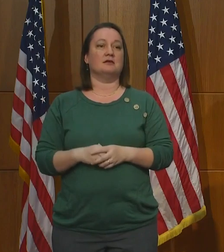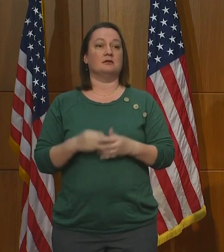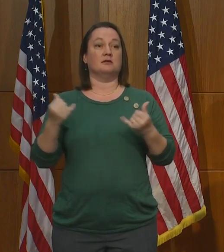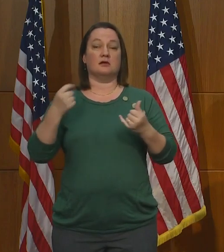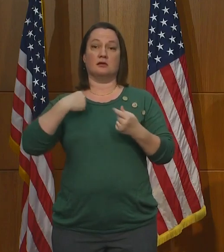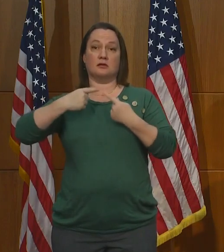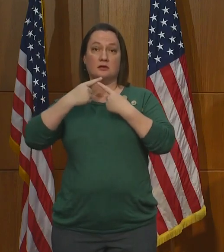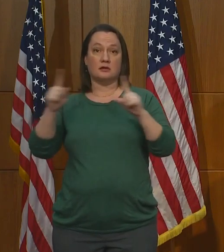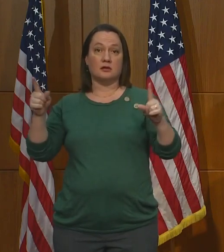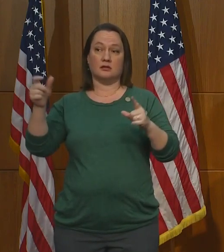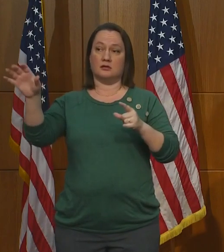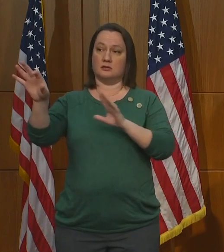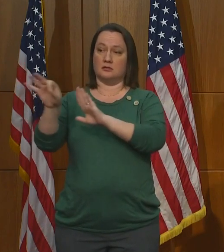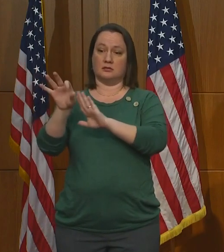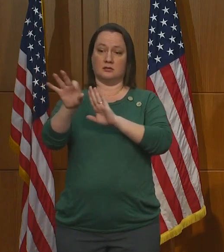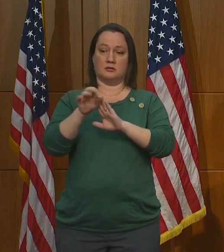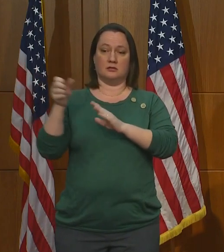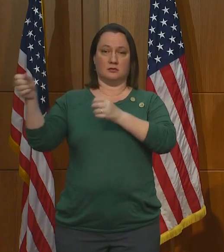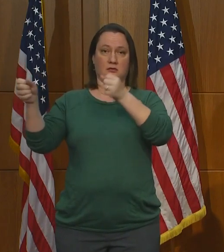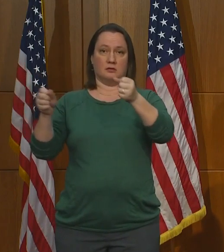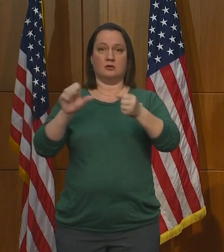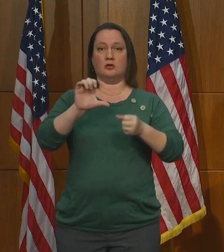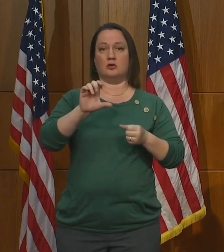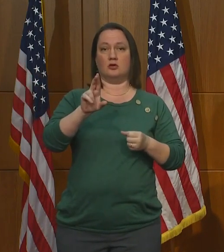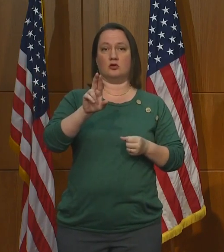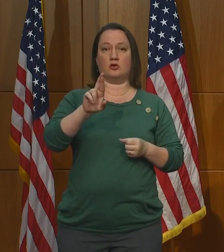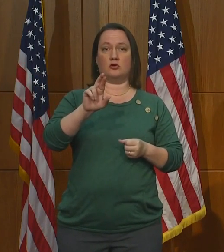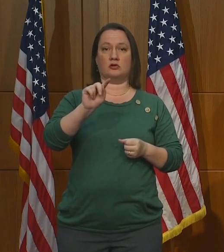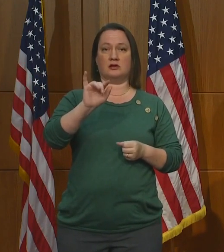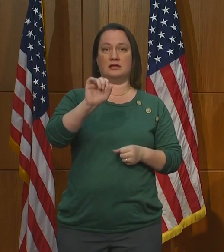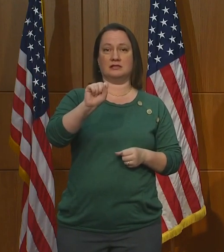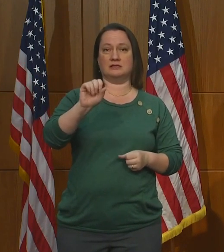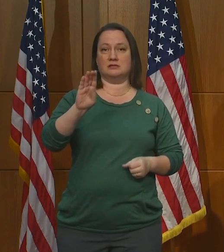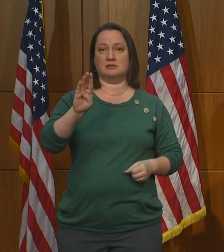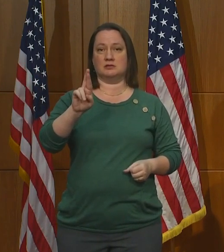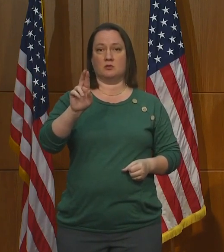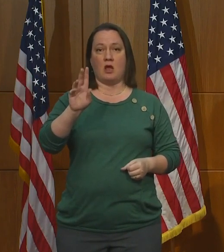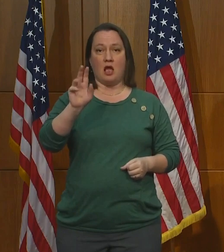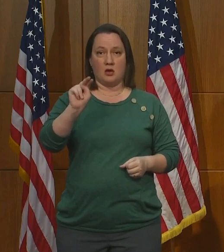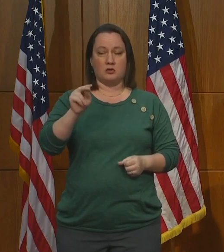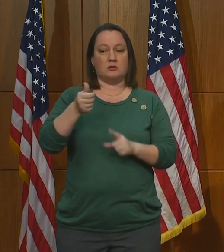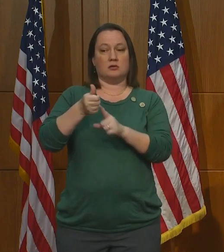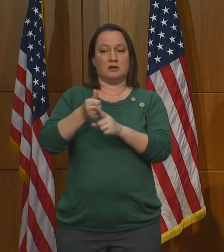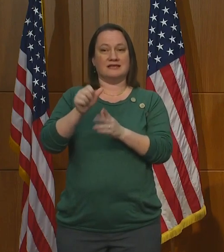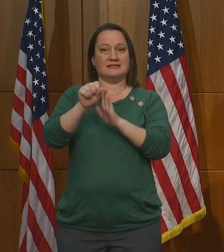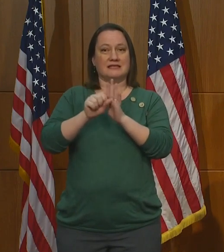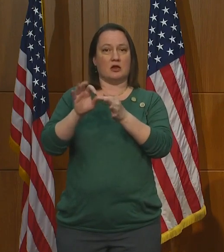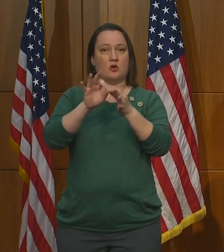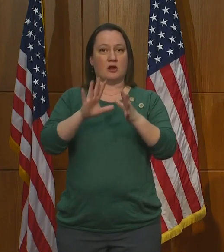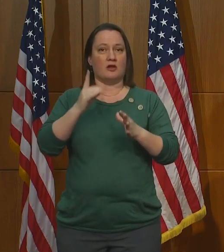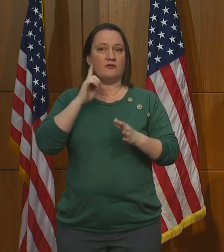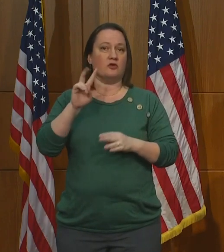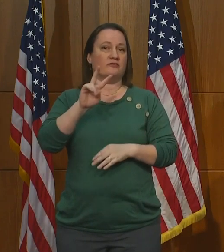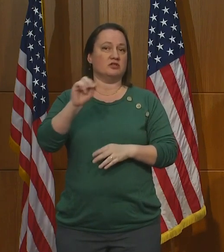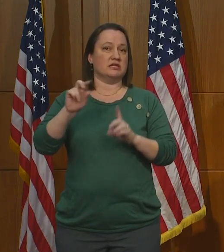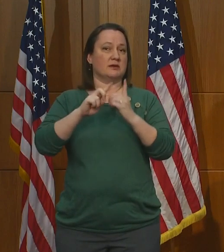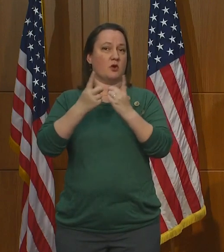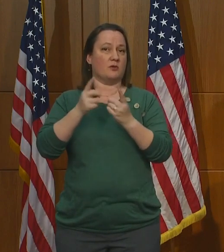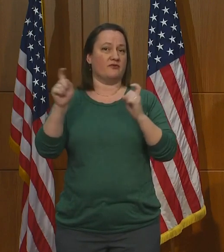IS WITH US TODAY. THOUGHT SAID TODAY I'M ANNOUNCING THAT I'M A PORN AND CURTIS BROWN. TO THE